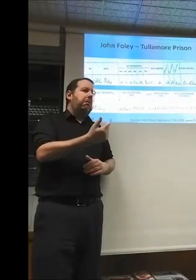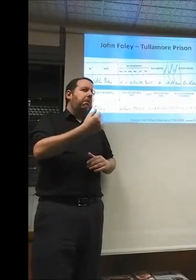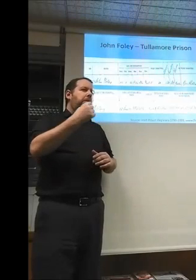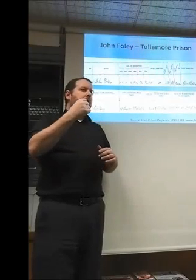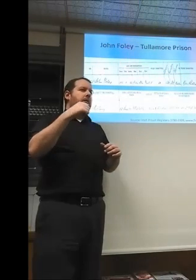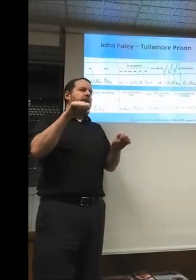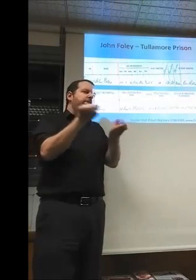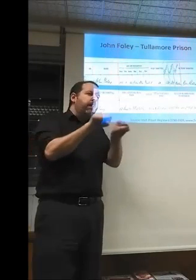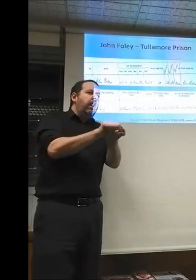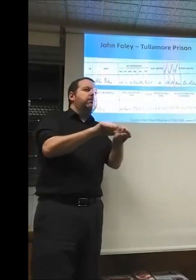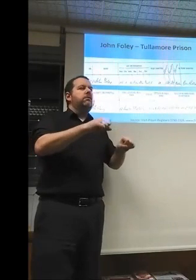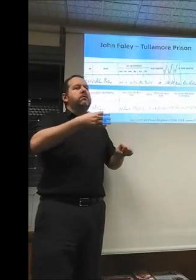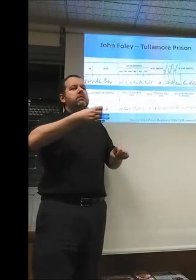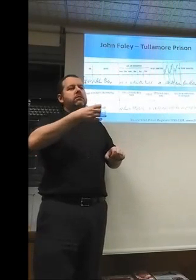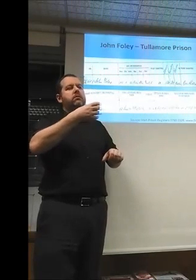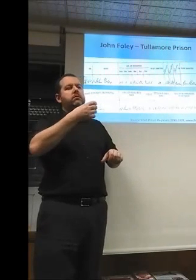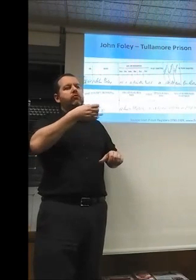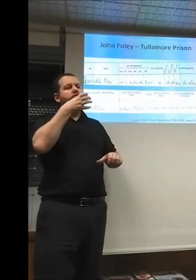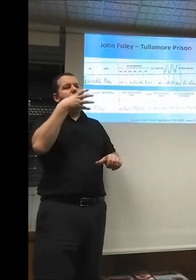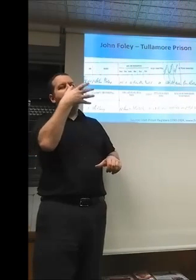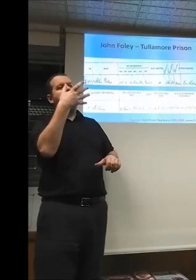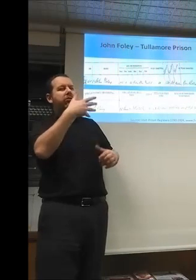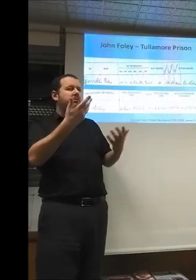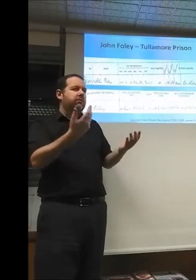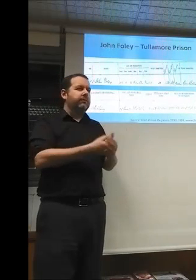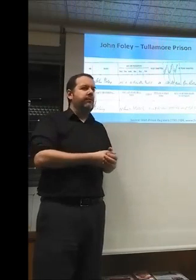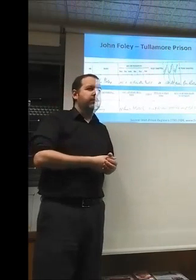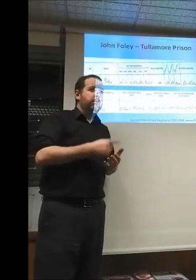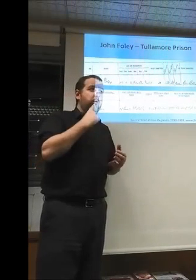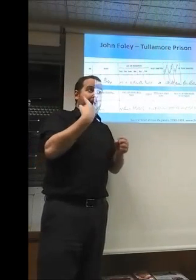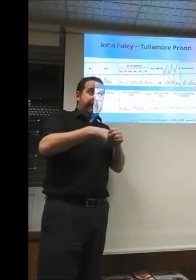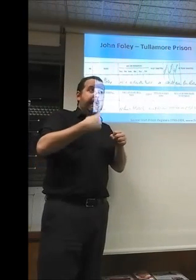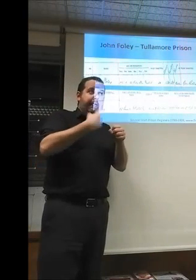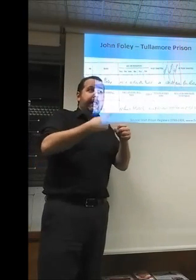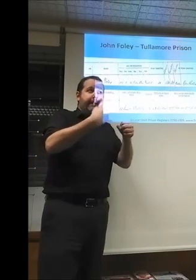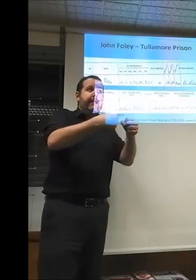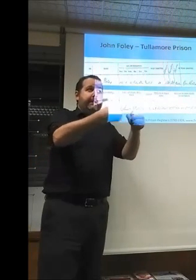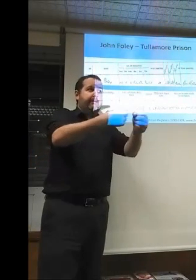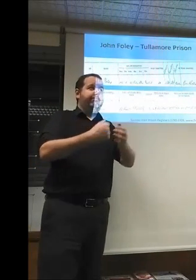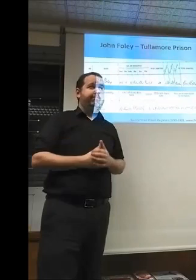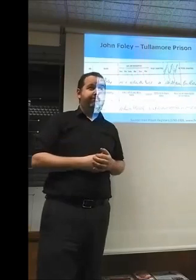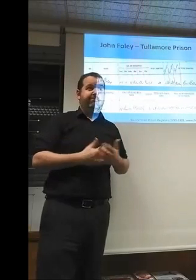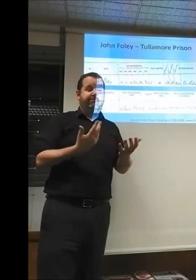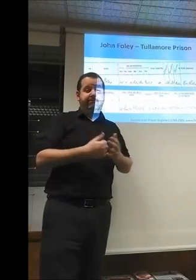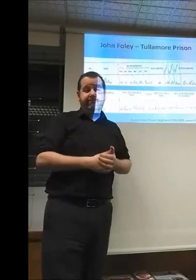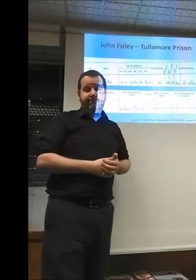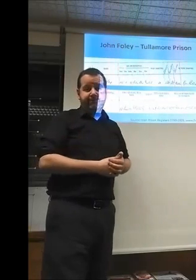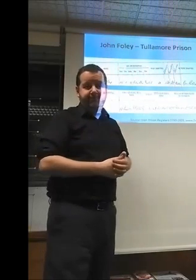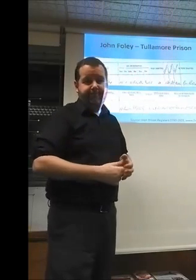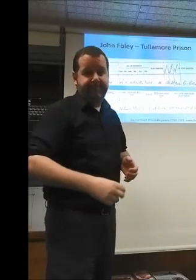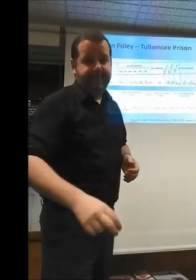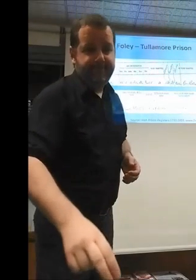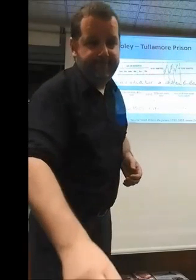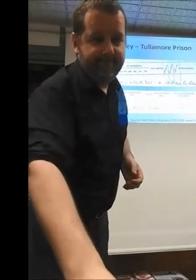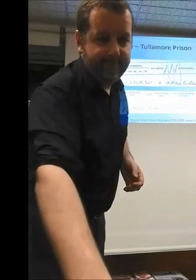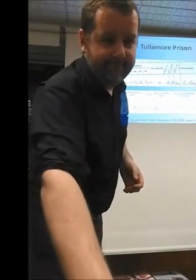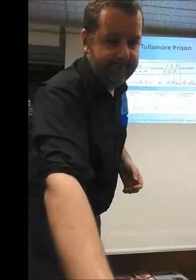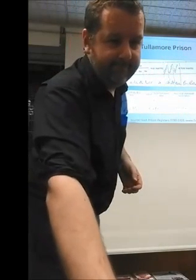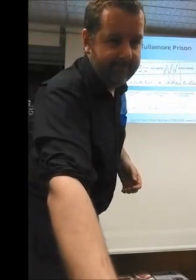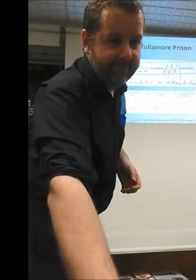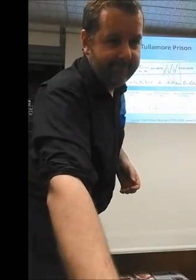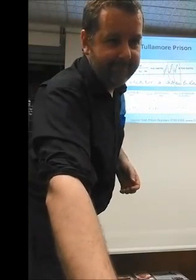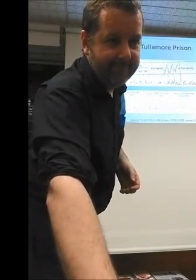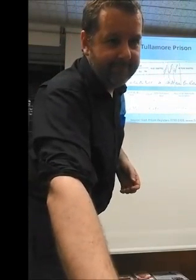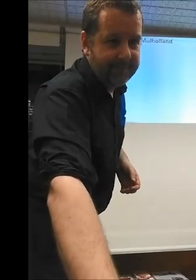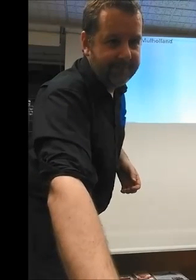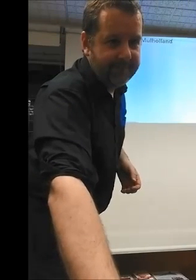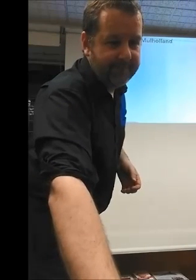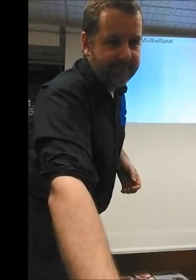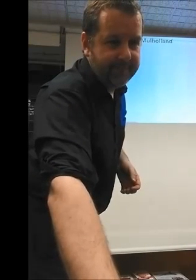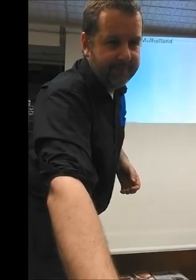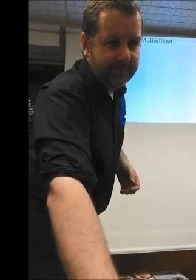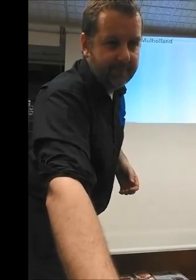So the next example I have here is John Coleman and he was born around 1831, I’m not sure